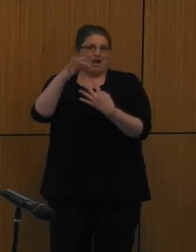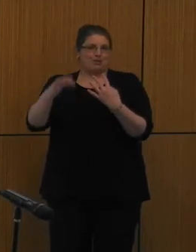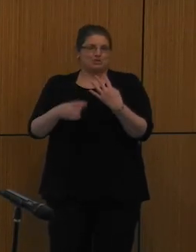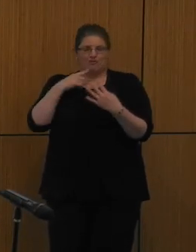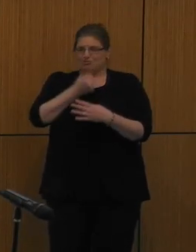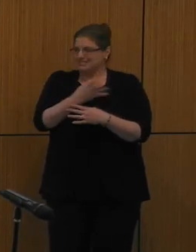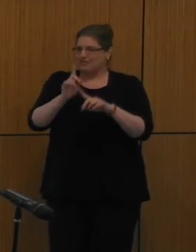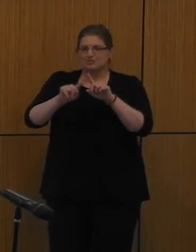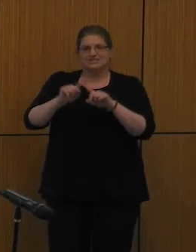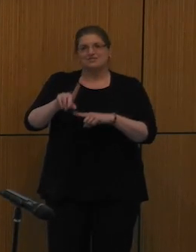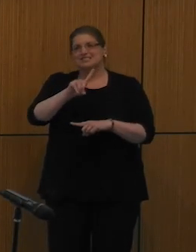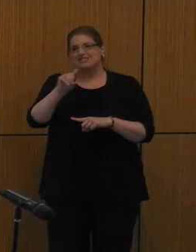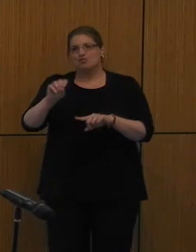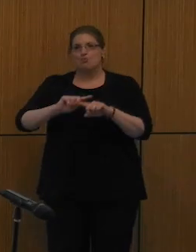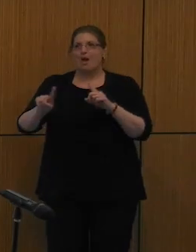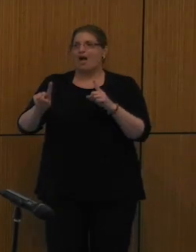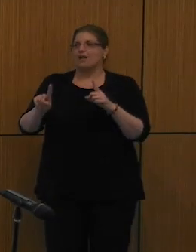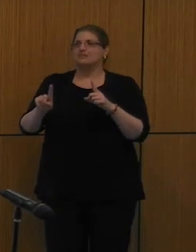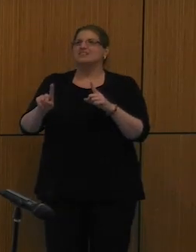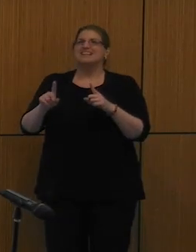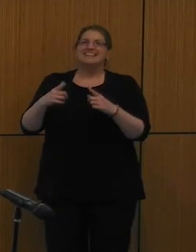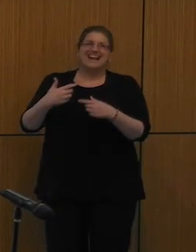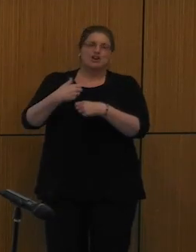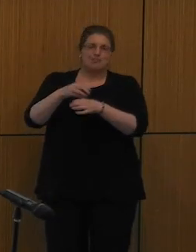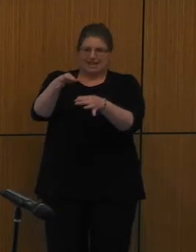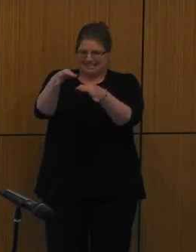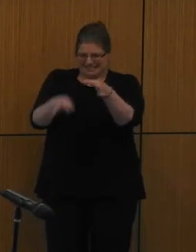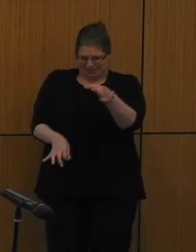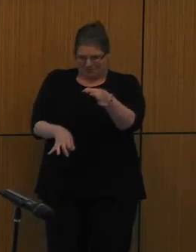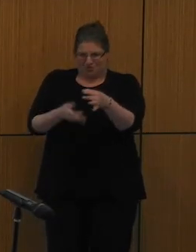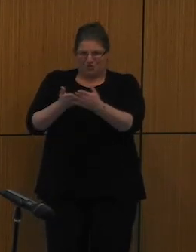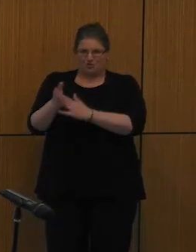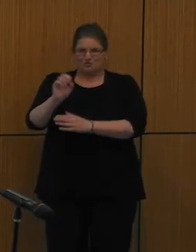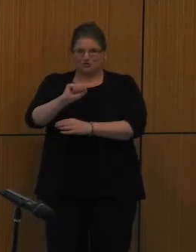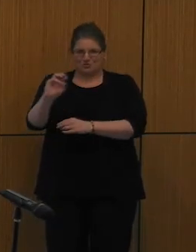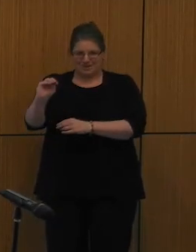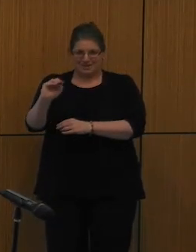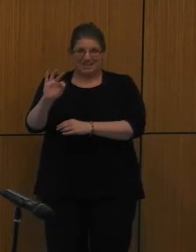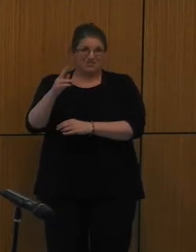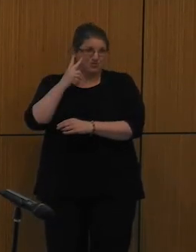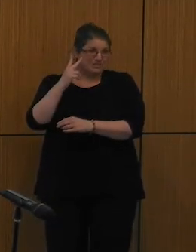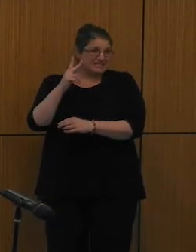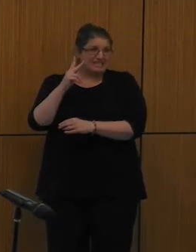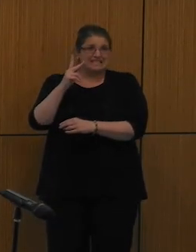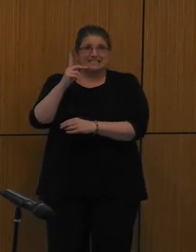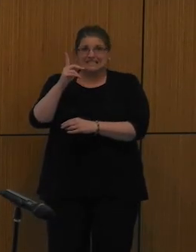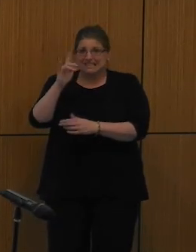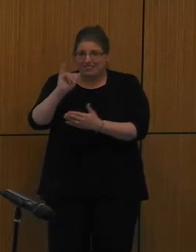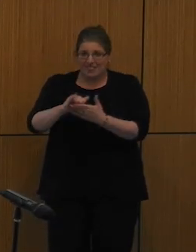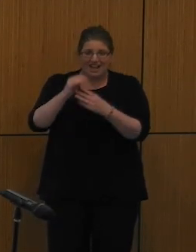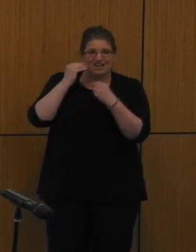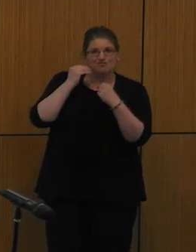but it kind of gets oversimplified in the social media world. So if you ever encounter this just I don't think it's true.